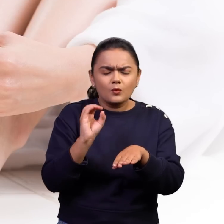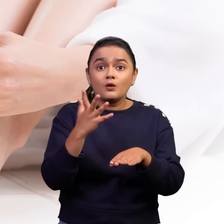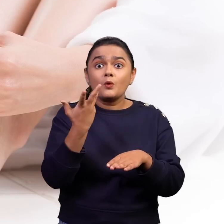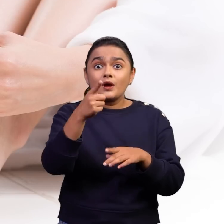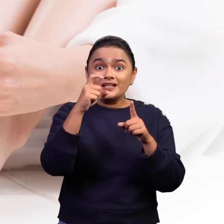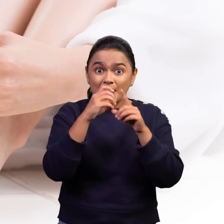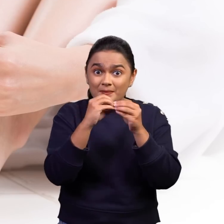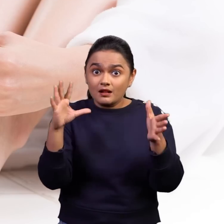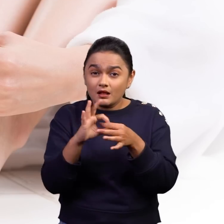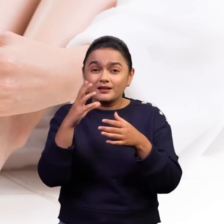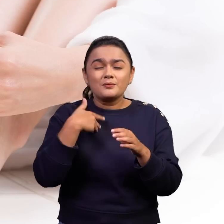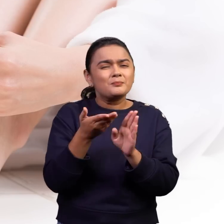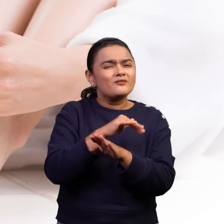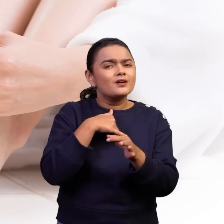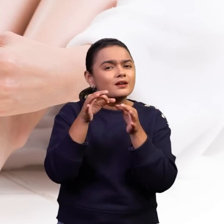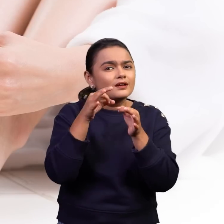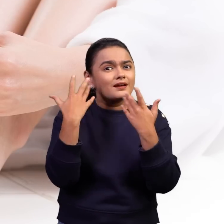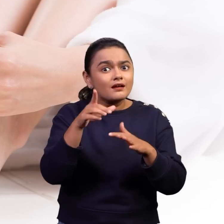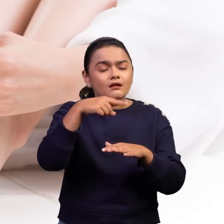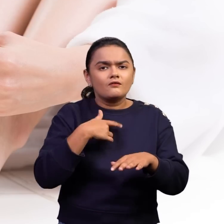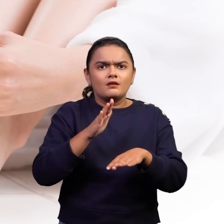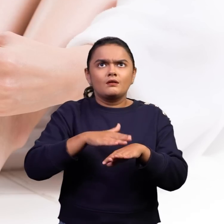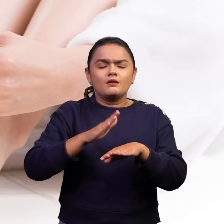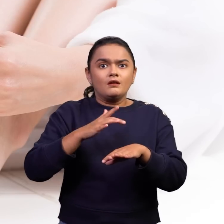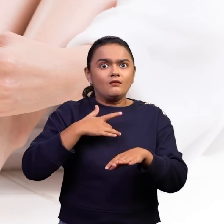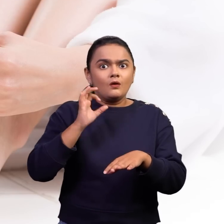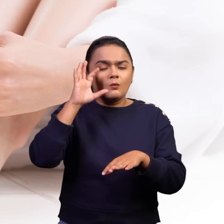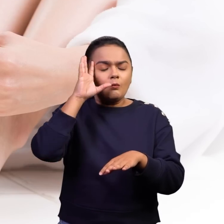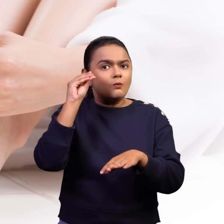Because, like I said earlier, diabetes can make you lose sensation.